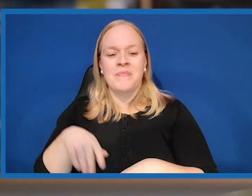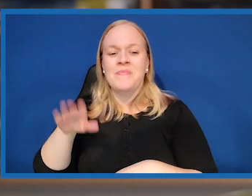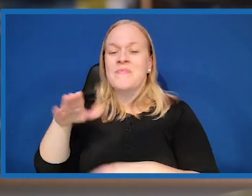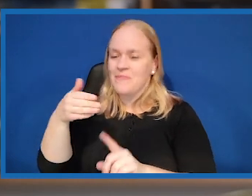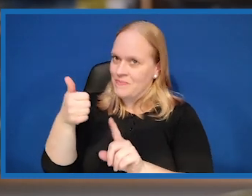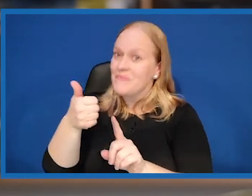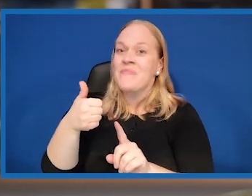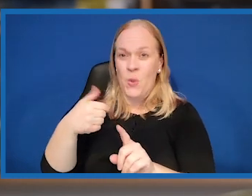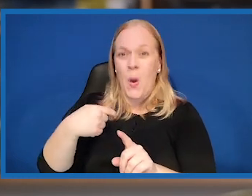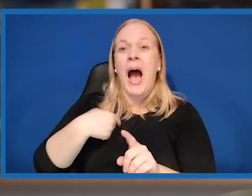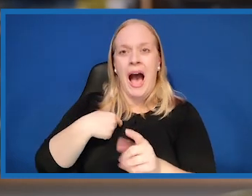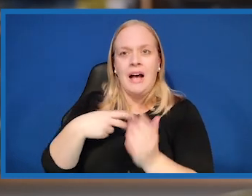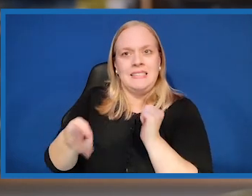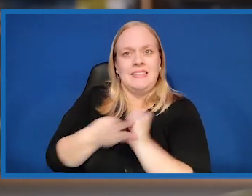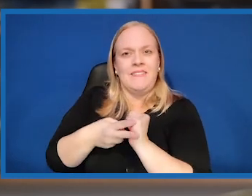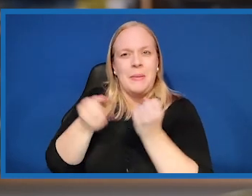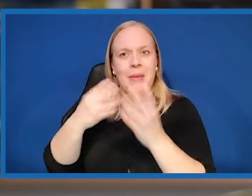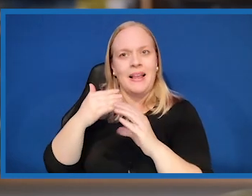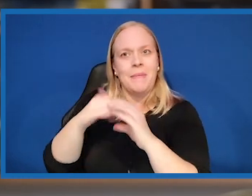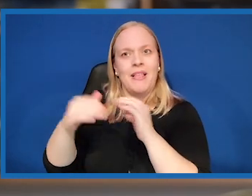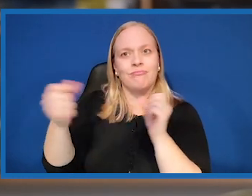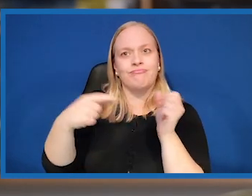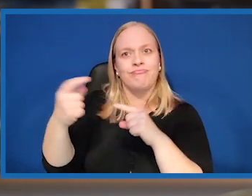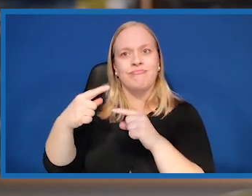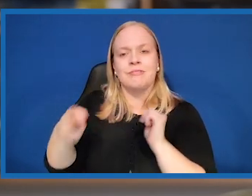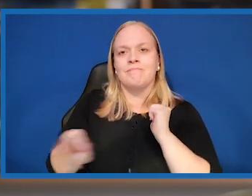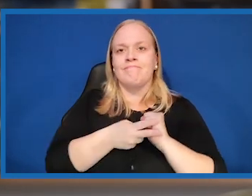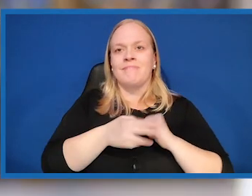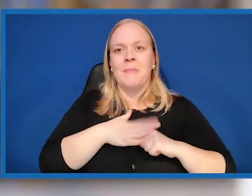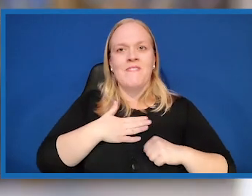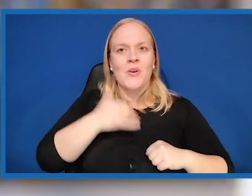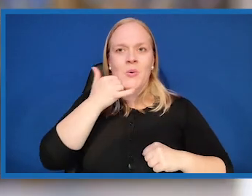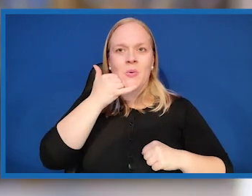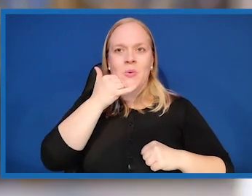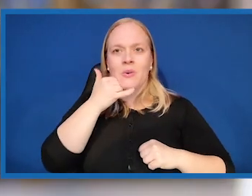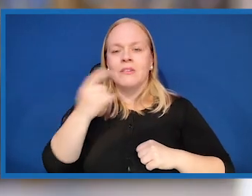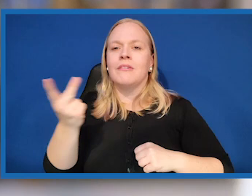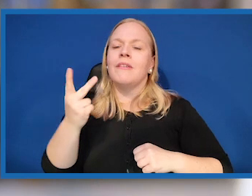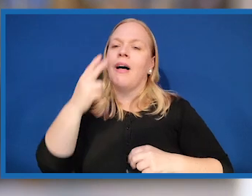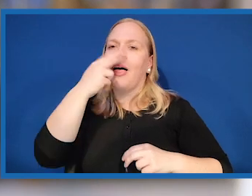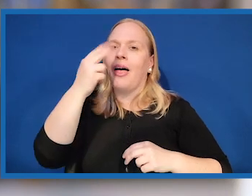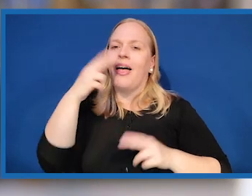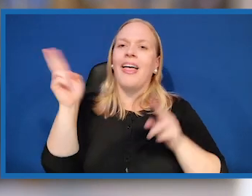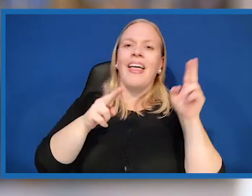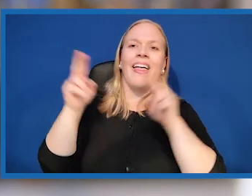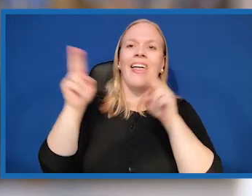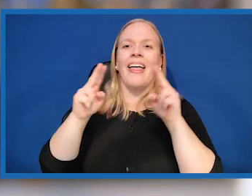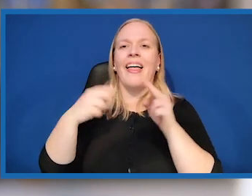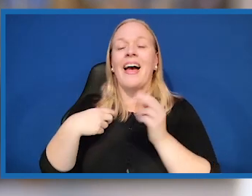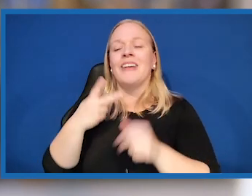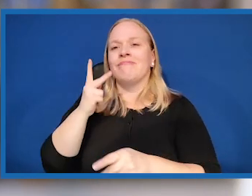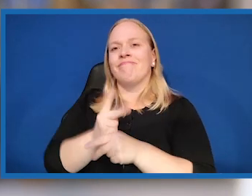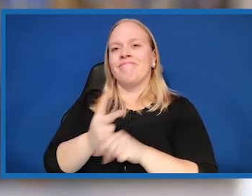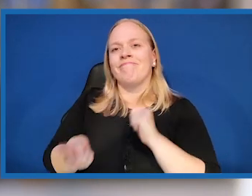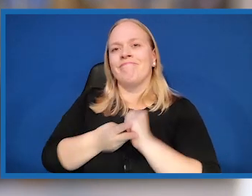ON MY SMARTPHONE EXCHANGED WITH MIKE, WHICH I KEEP AS A TREASURE. IT IS A NO-BRAINER THAT, UH-UH, THAT-THAT WE ALL